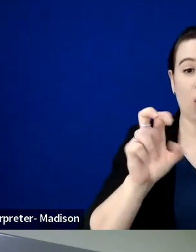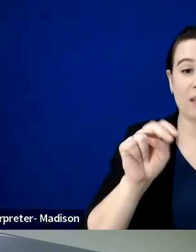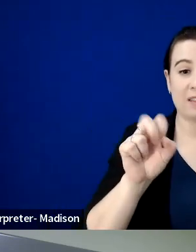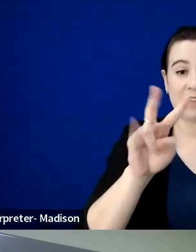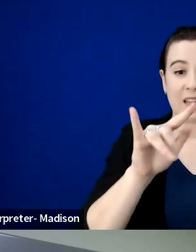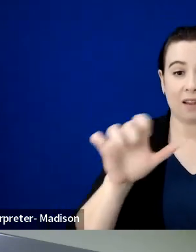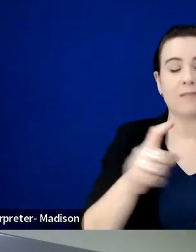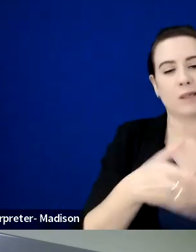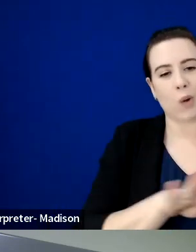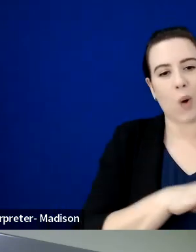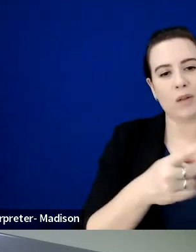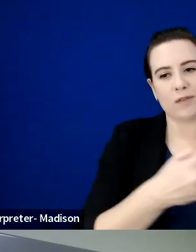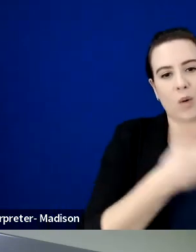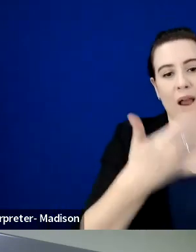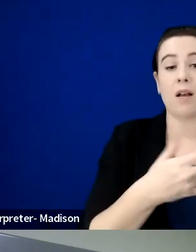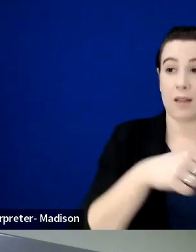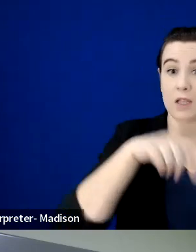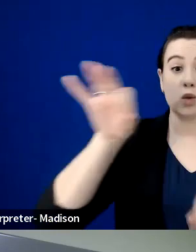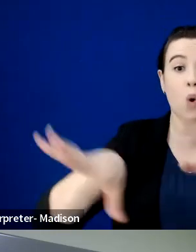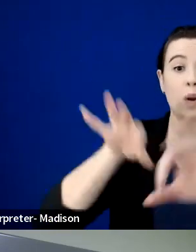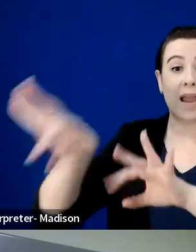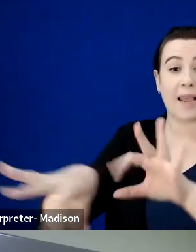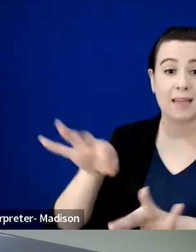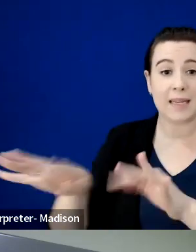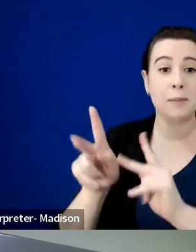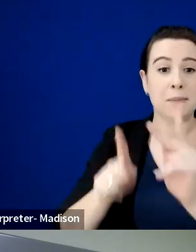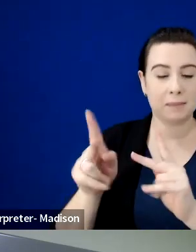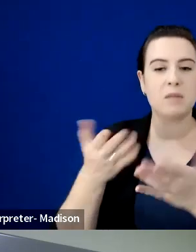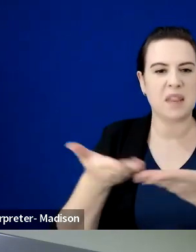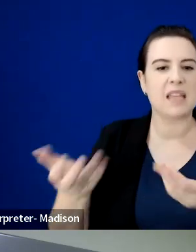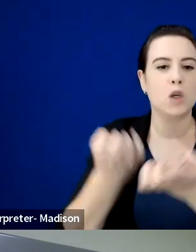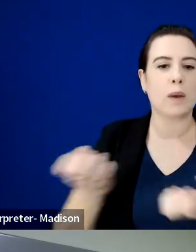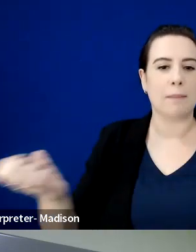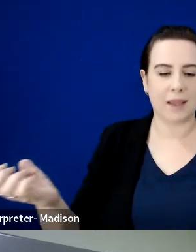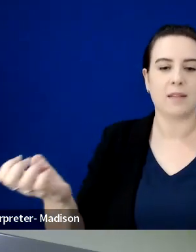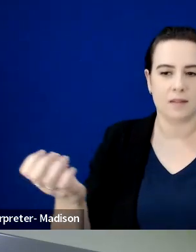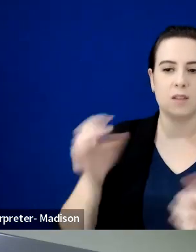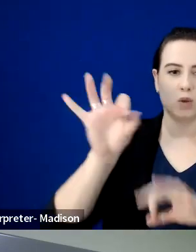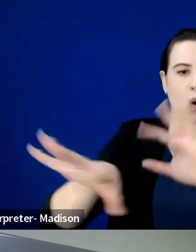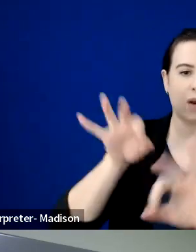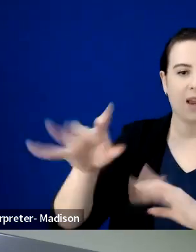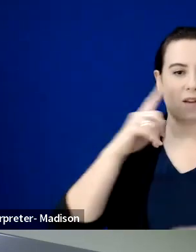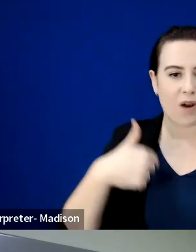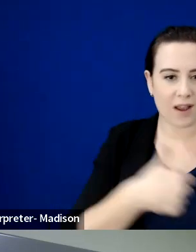And it just -- that's for us what the county health department here has really helped us.